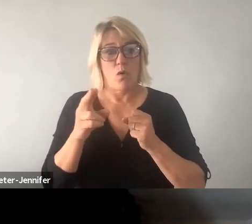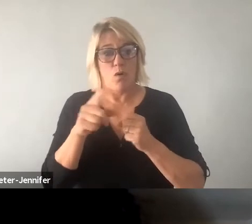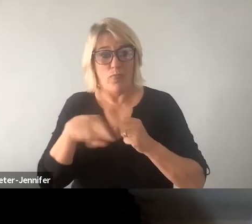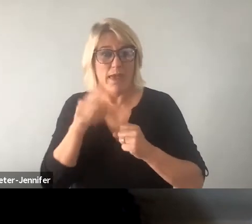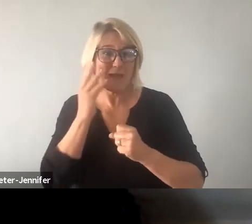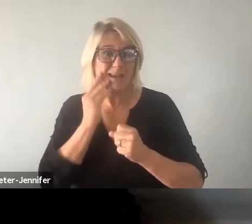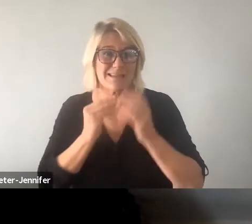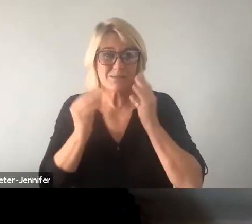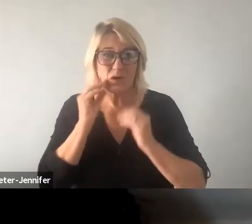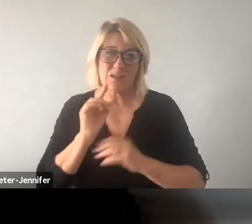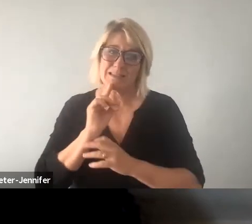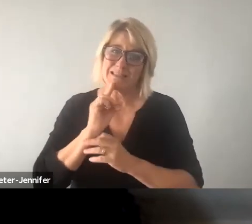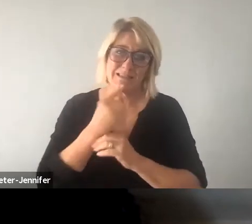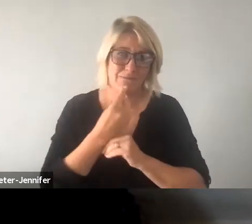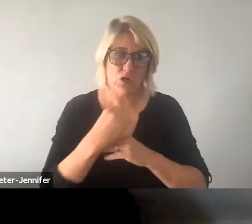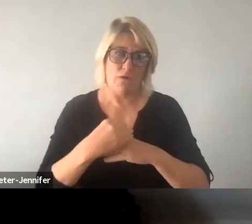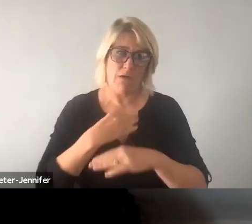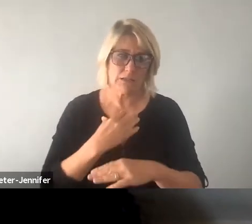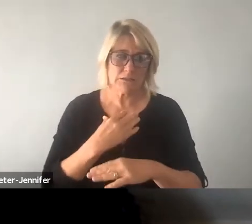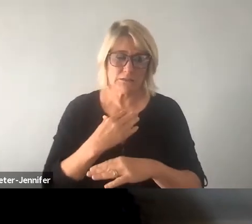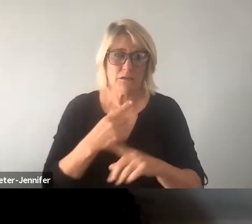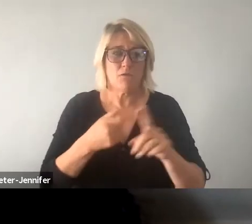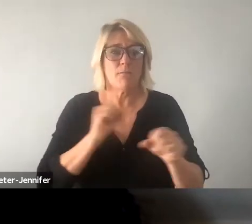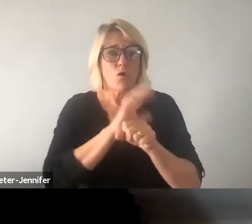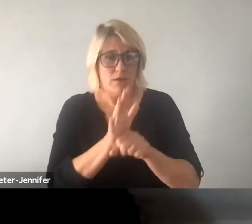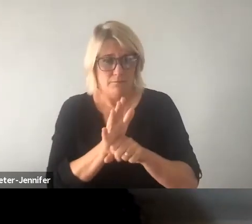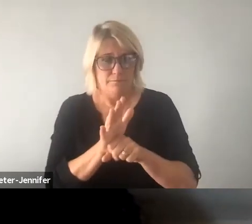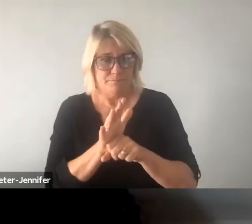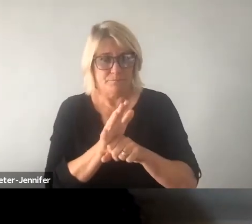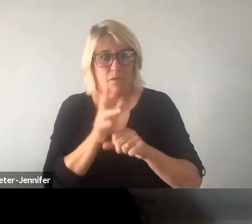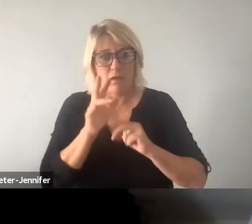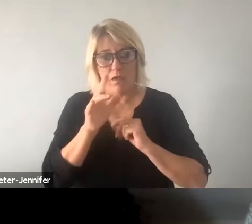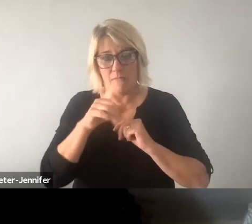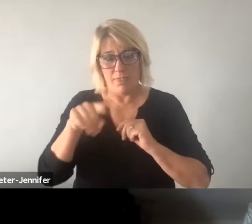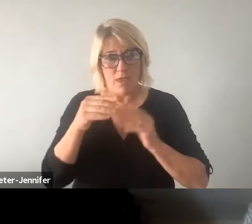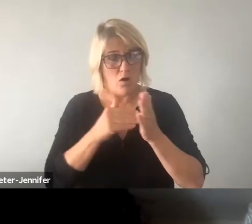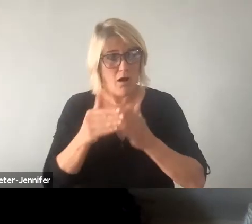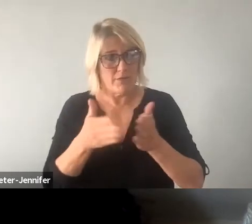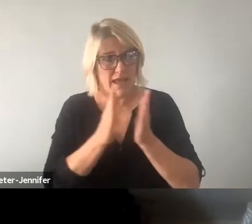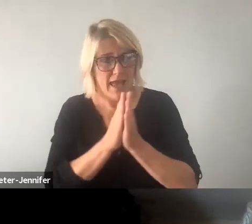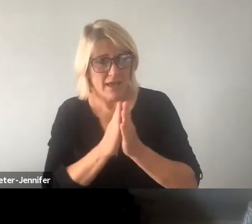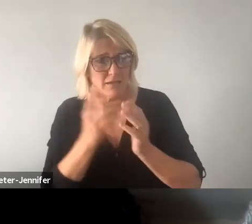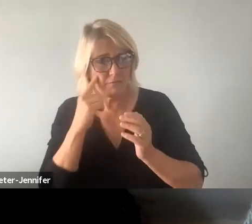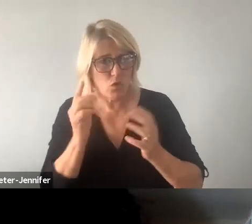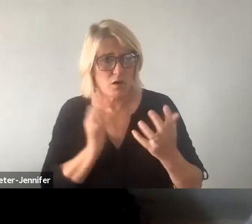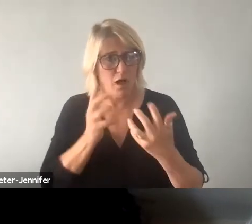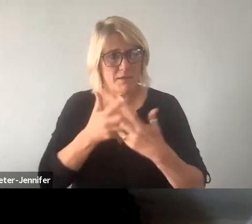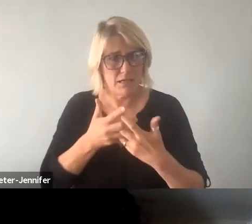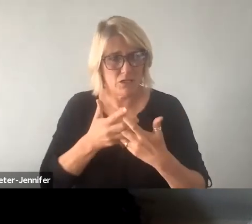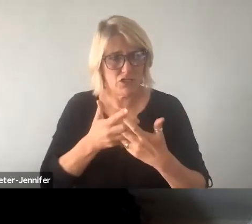make them more vulnerable to contracting COVID or experiencing